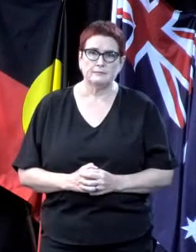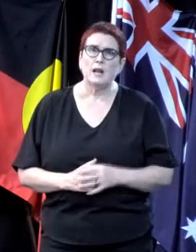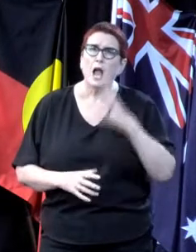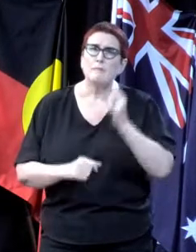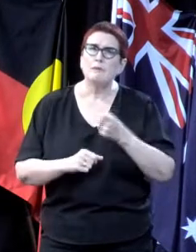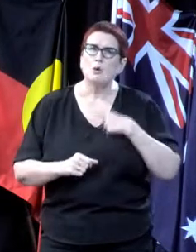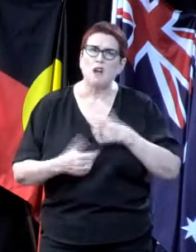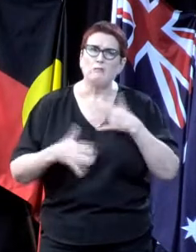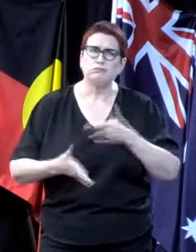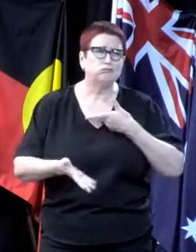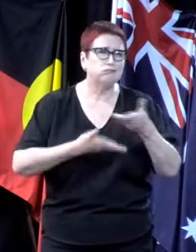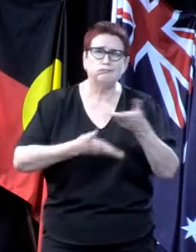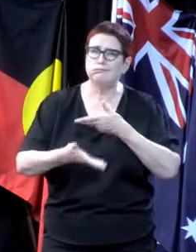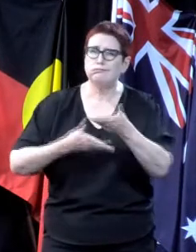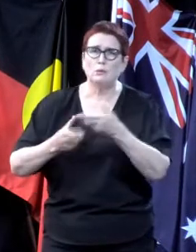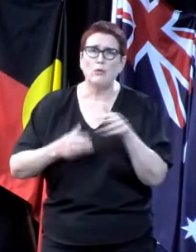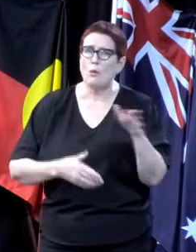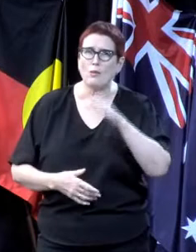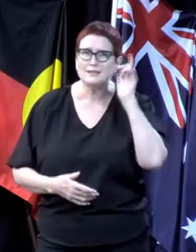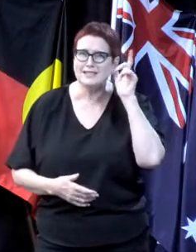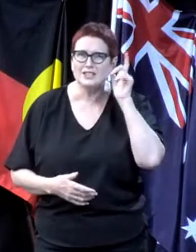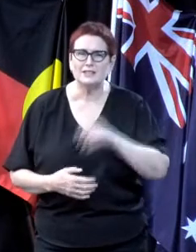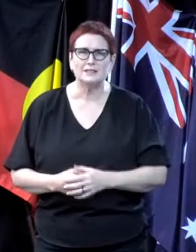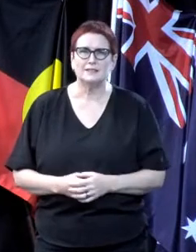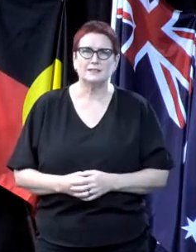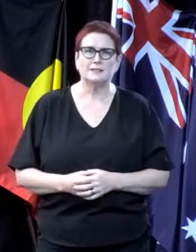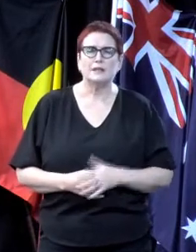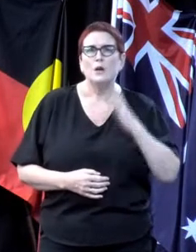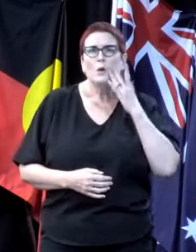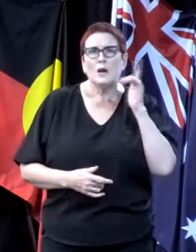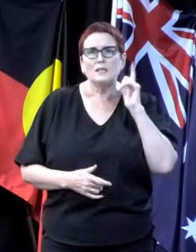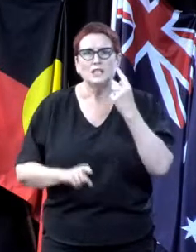and through when they come to see and talk about the capability building